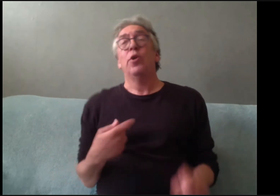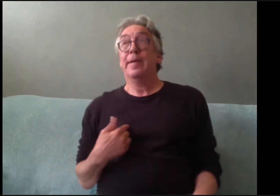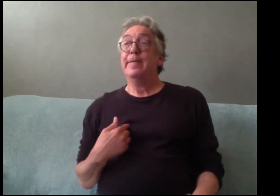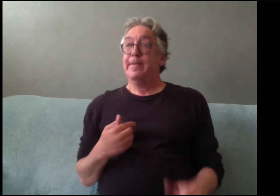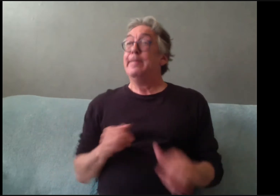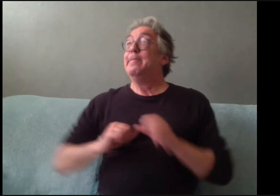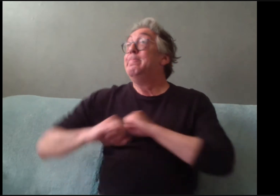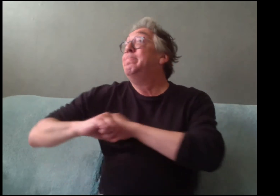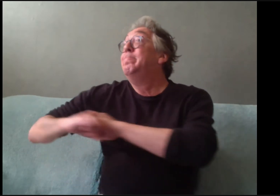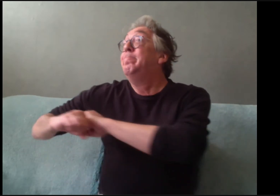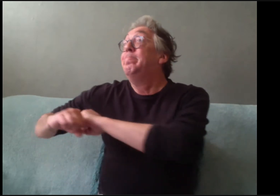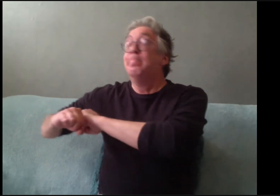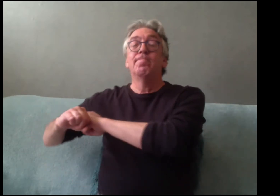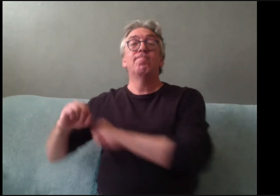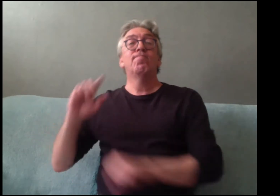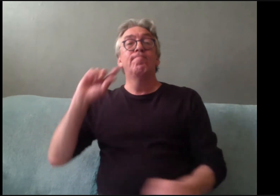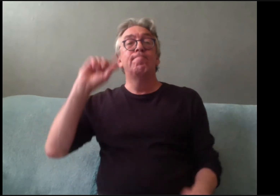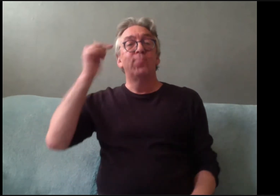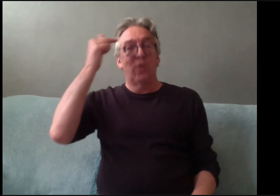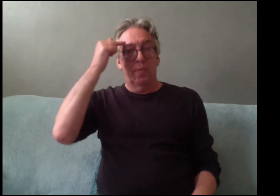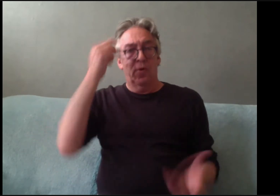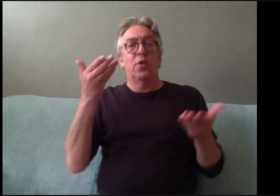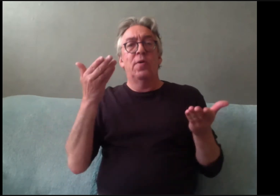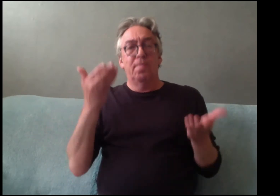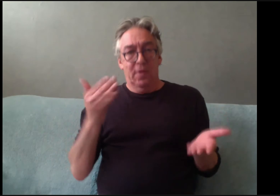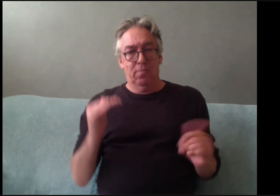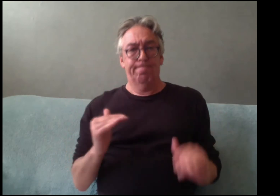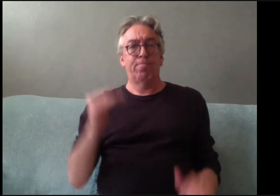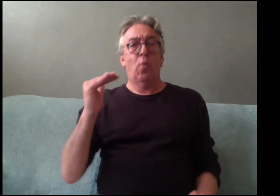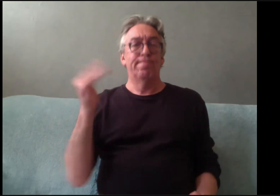and importance of the situation of people with disabilities.